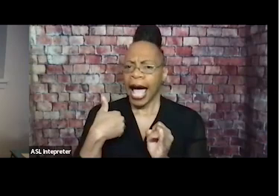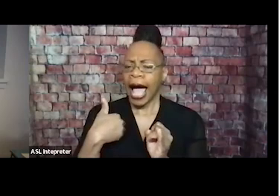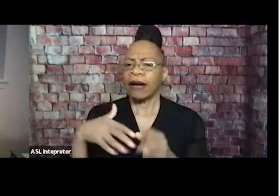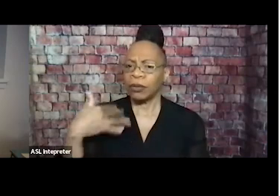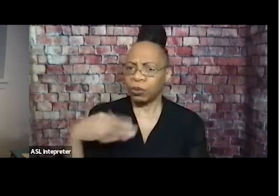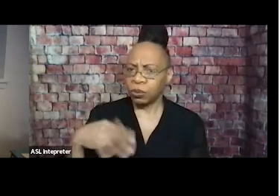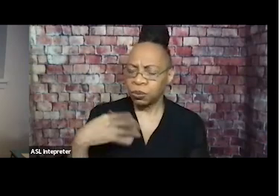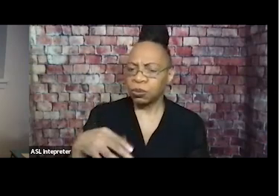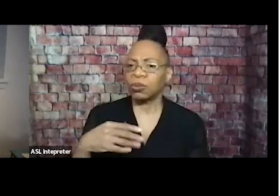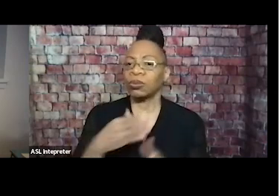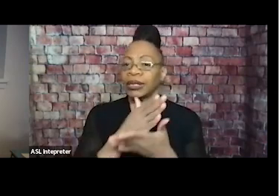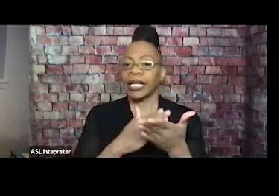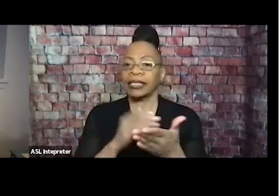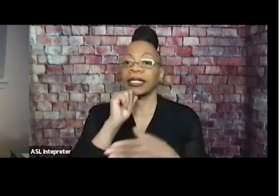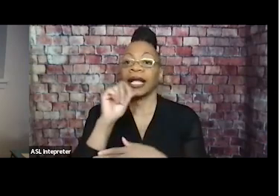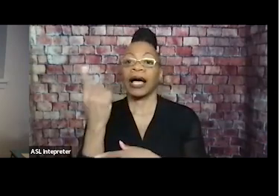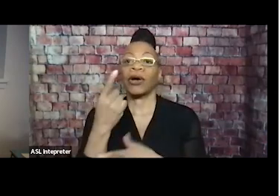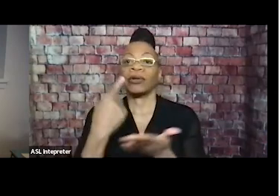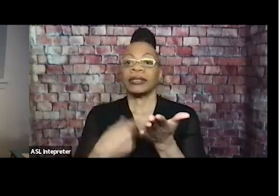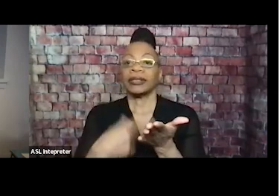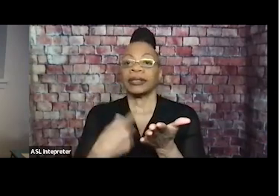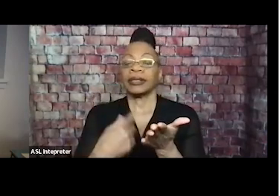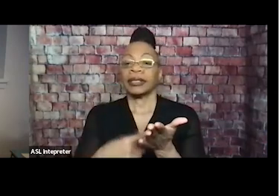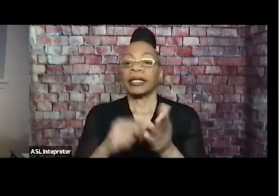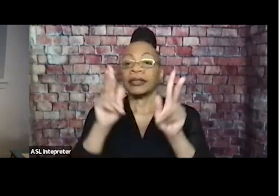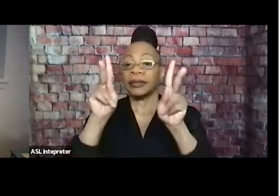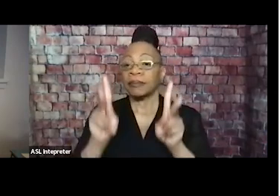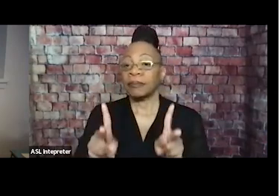that talks not only about the applicant's life experiences, history of homelessness,